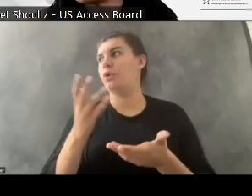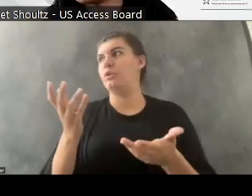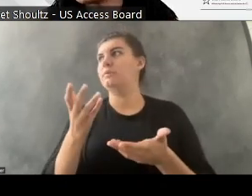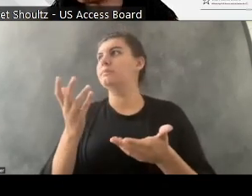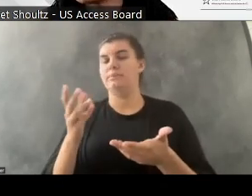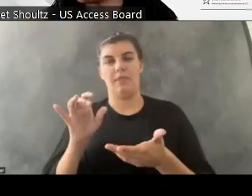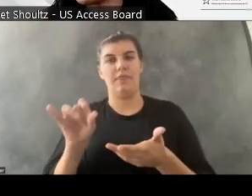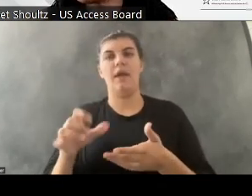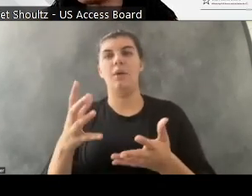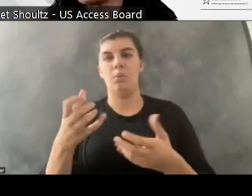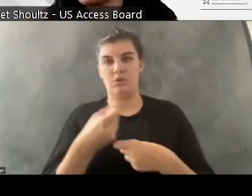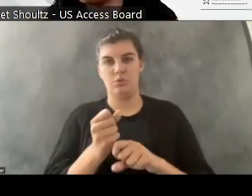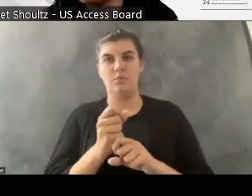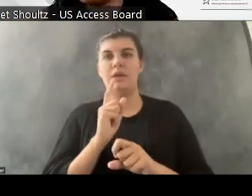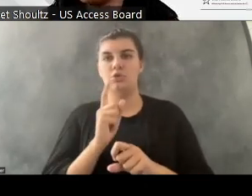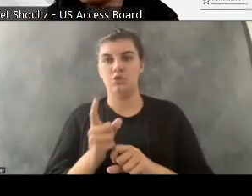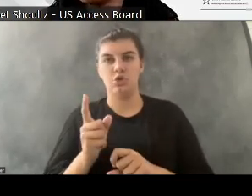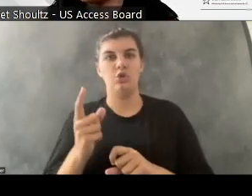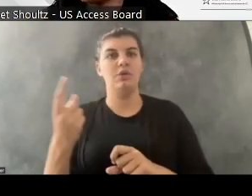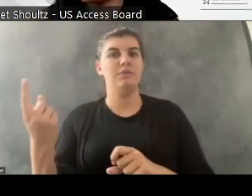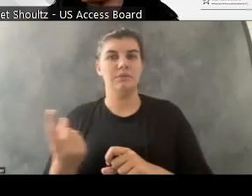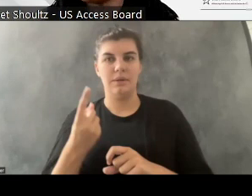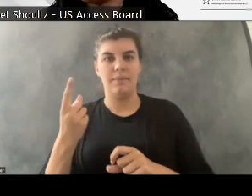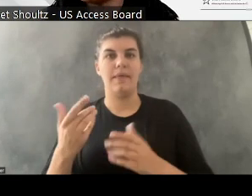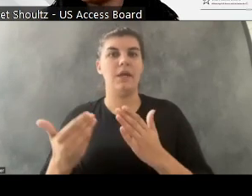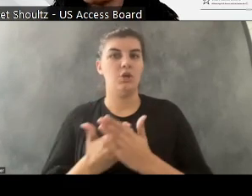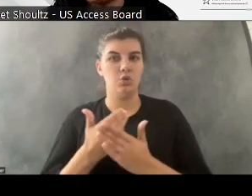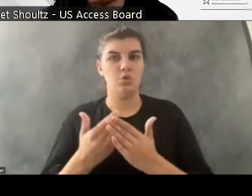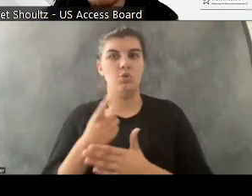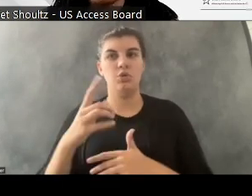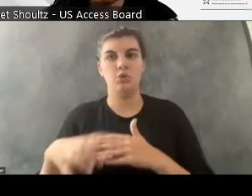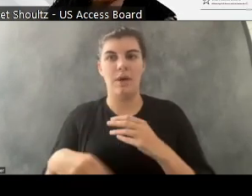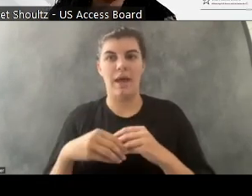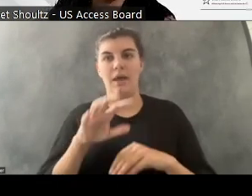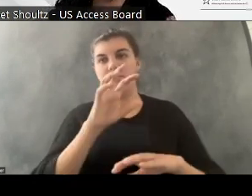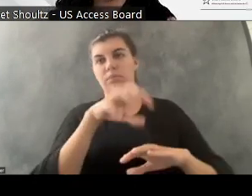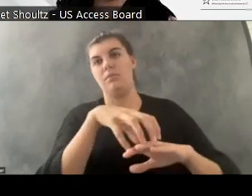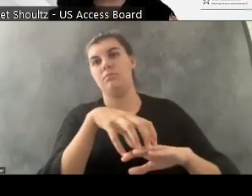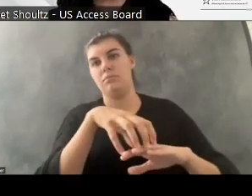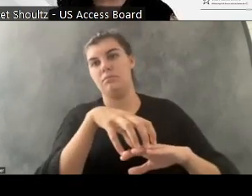so you just want to make sure that anything new that you're adding, any transit stops